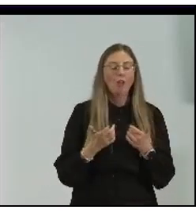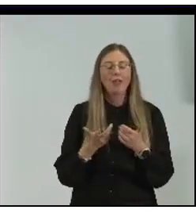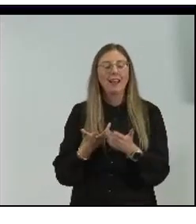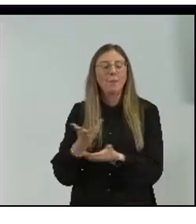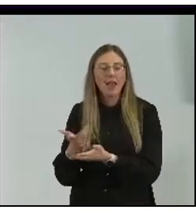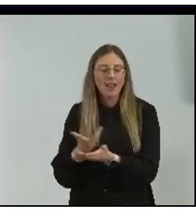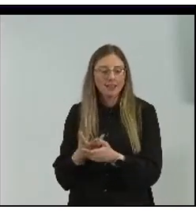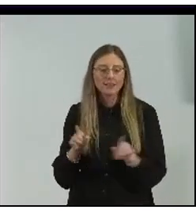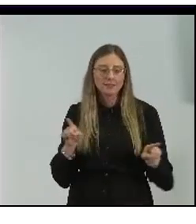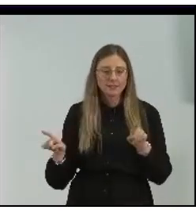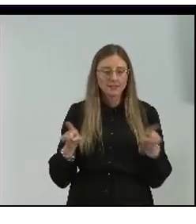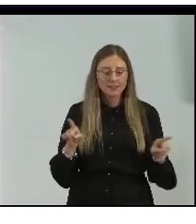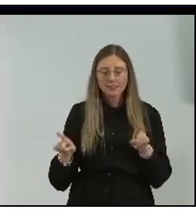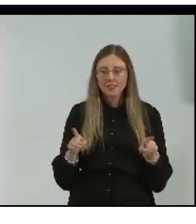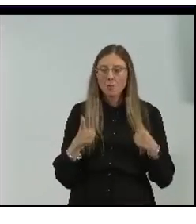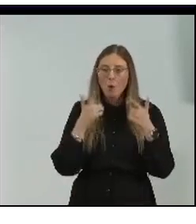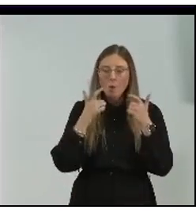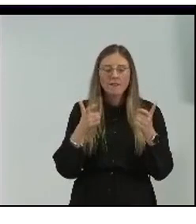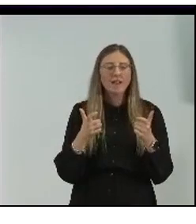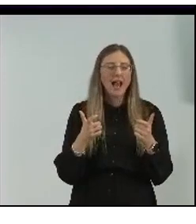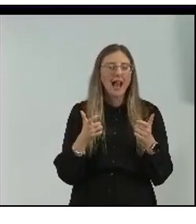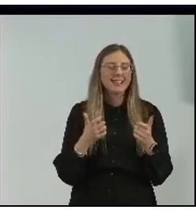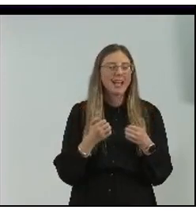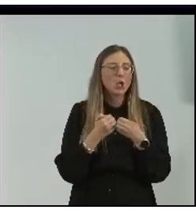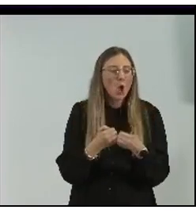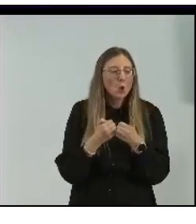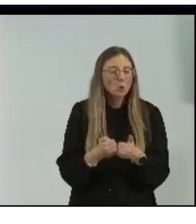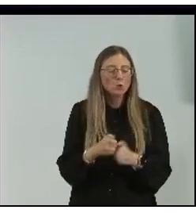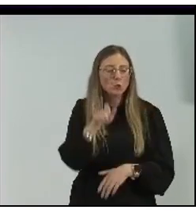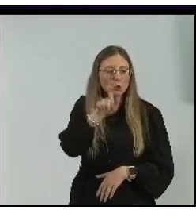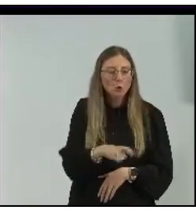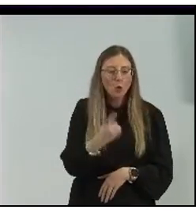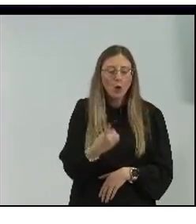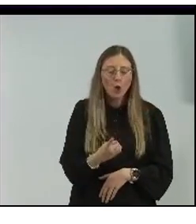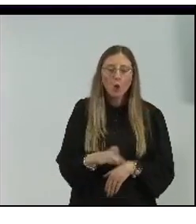but very often we'll find a, a champion or a coach somewhere who's who really gets it right.